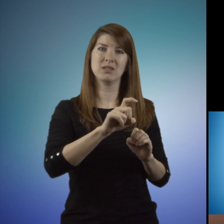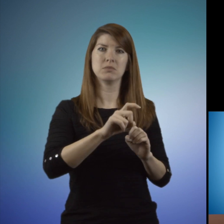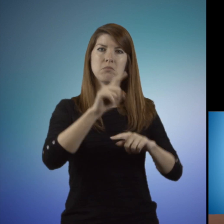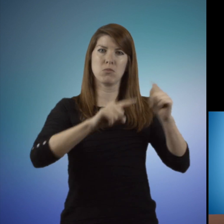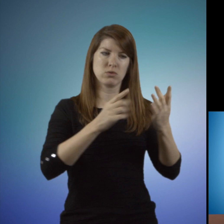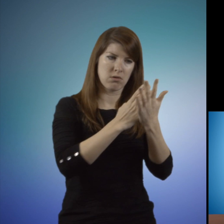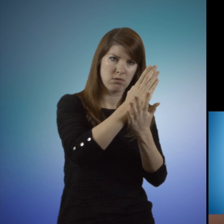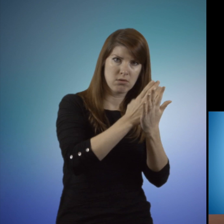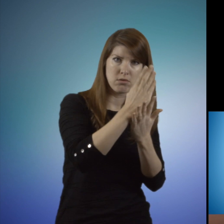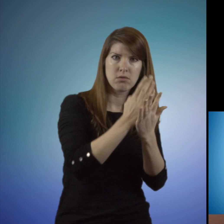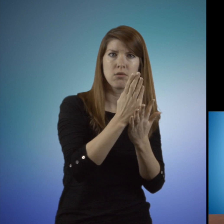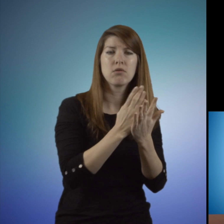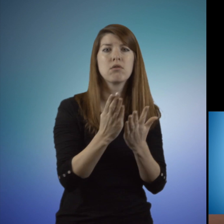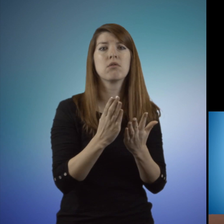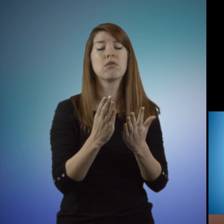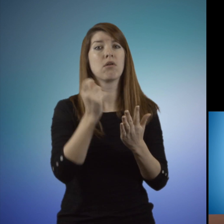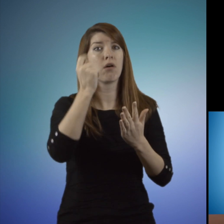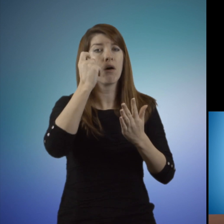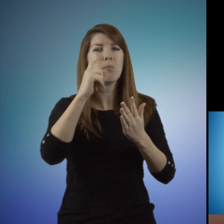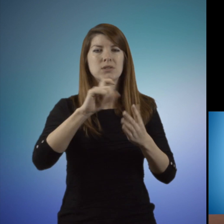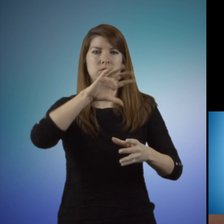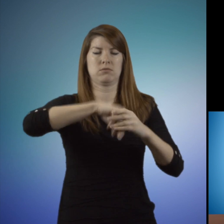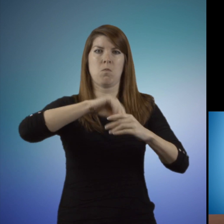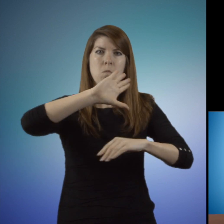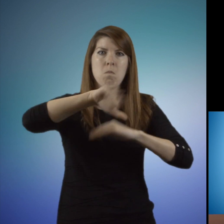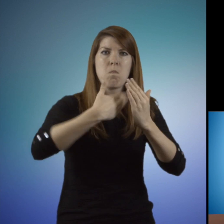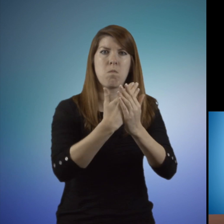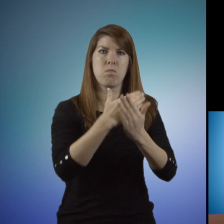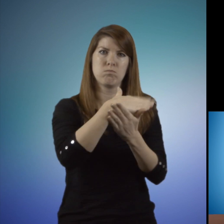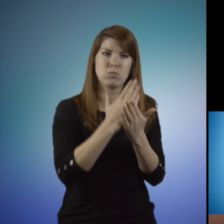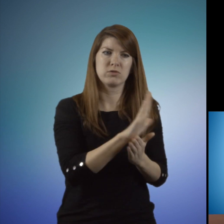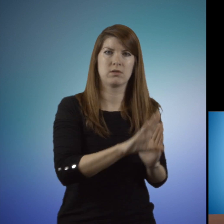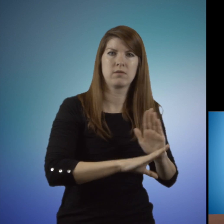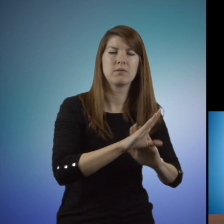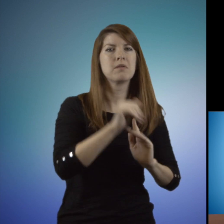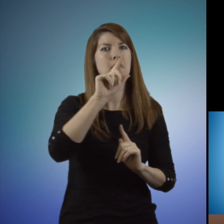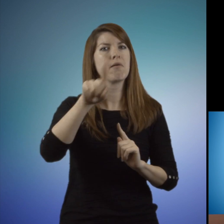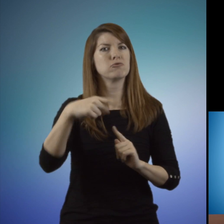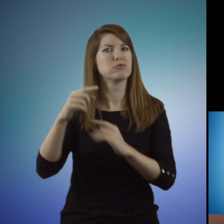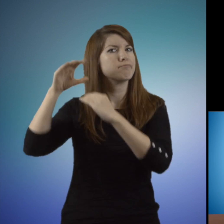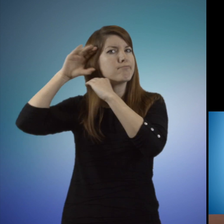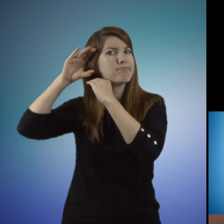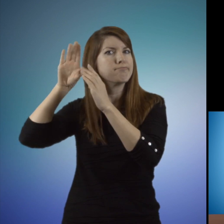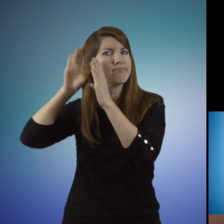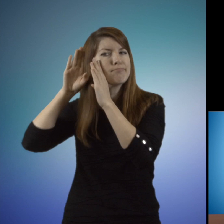So, it has to involve all facets of your child's development, not just focusing on the audiogram